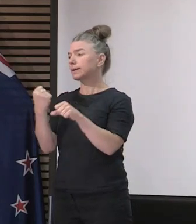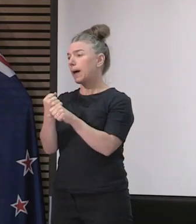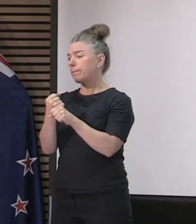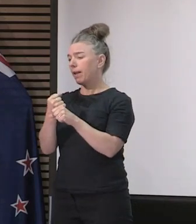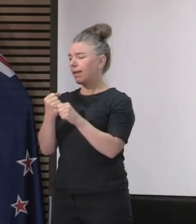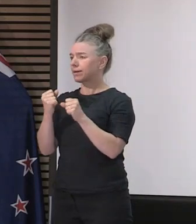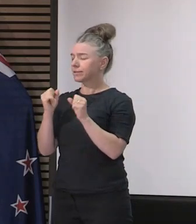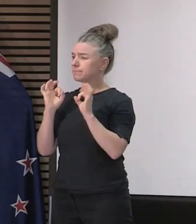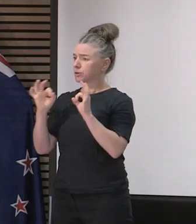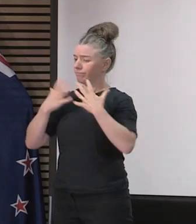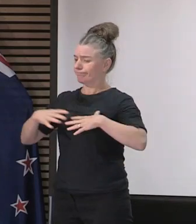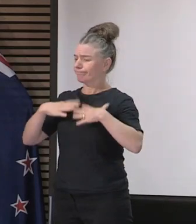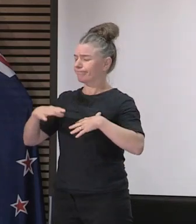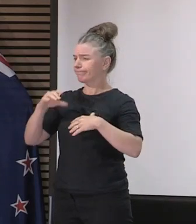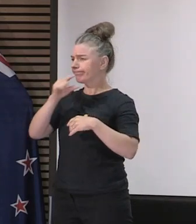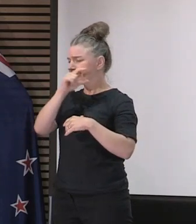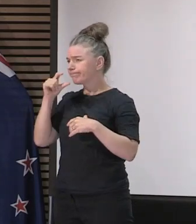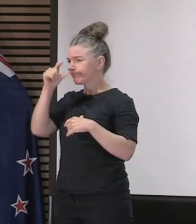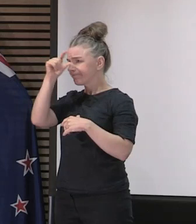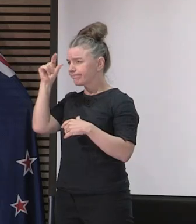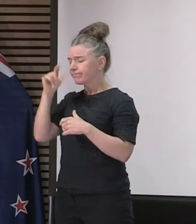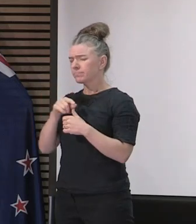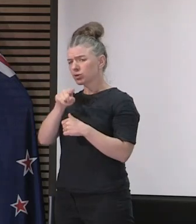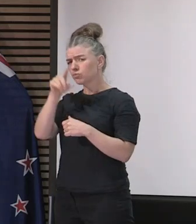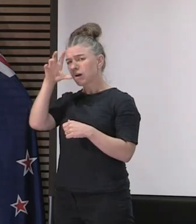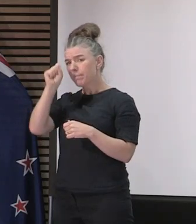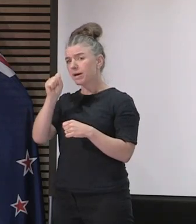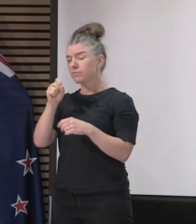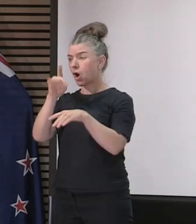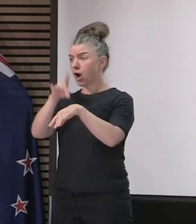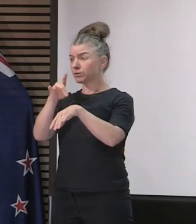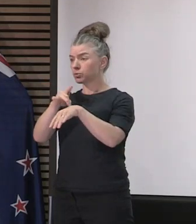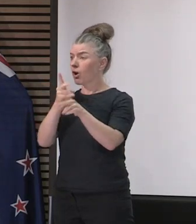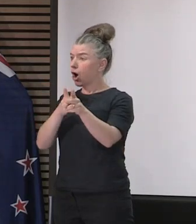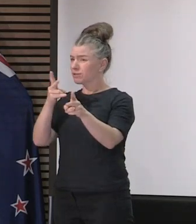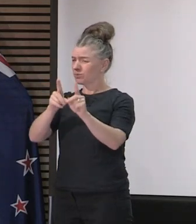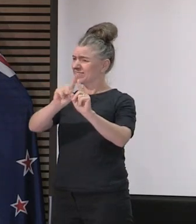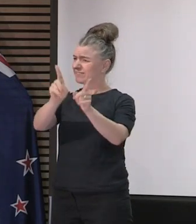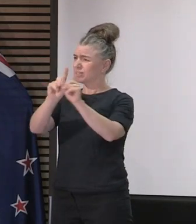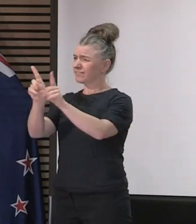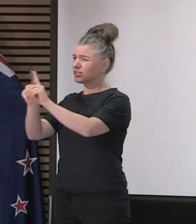this practice for many things including the use of PPE. But